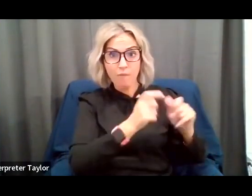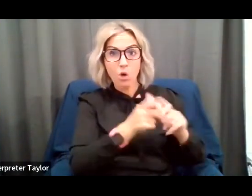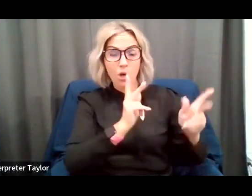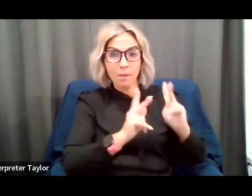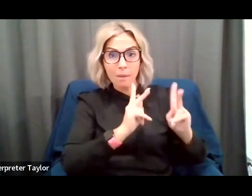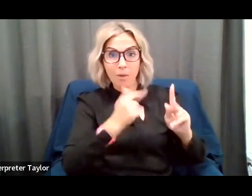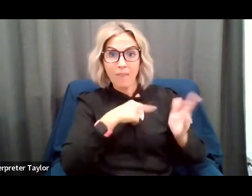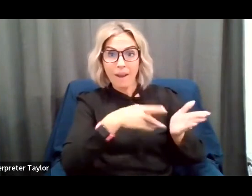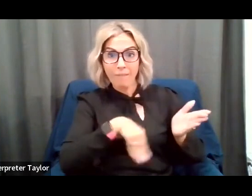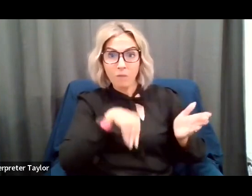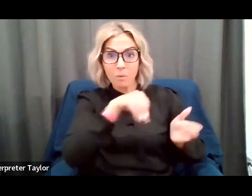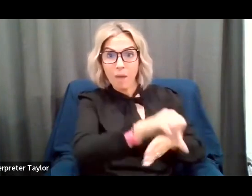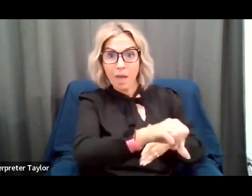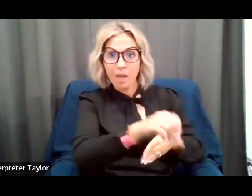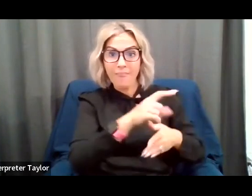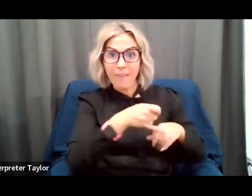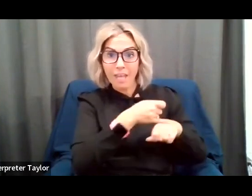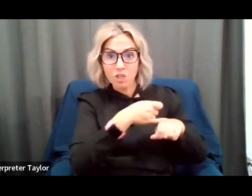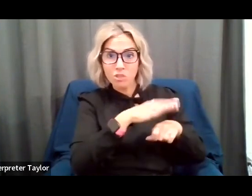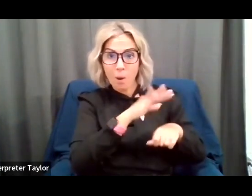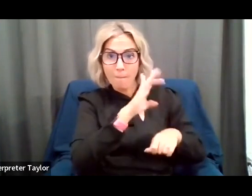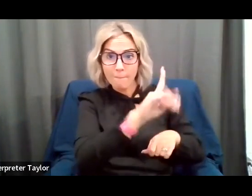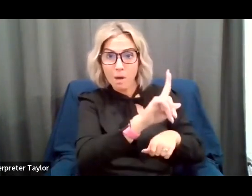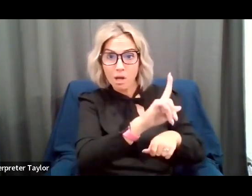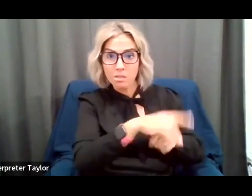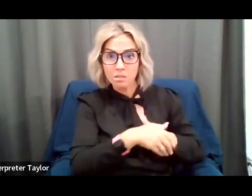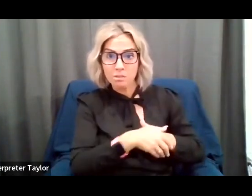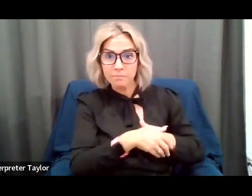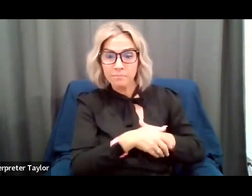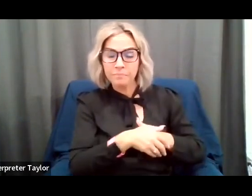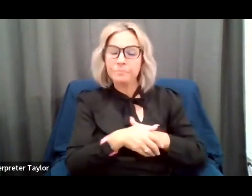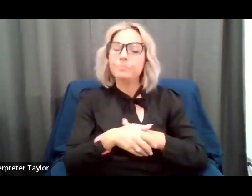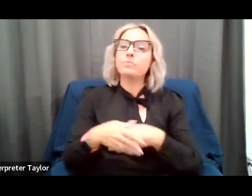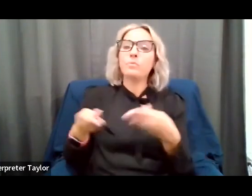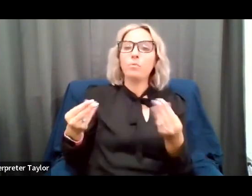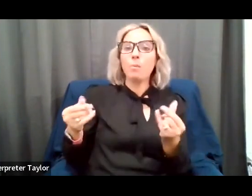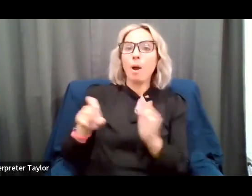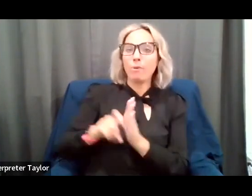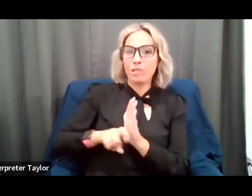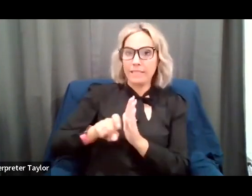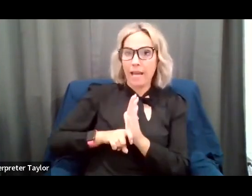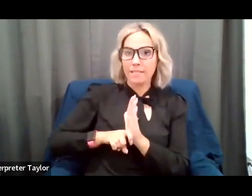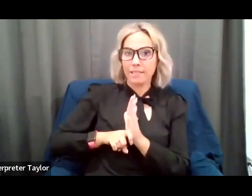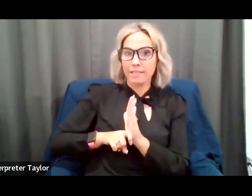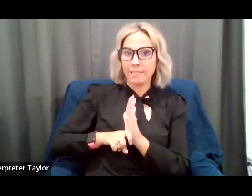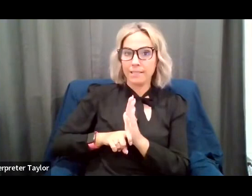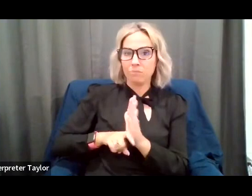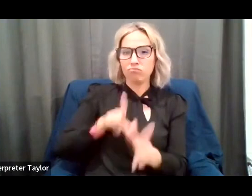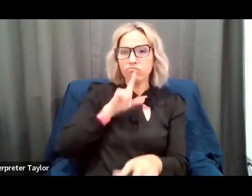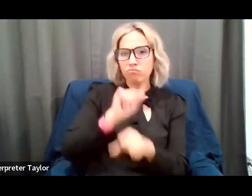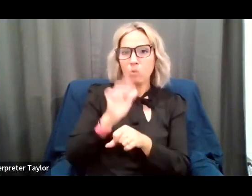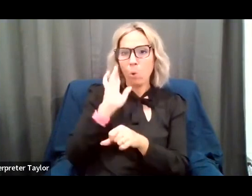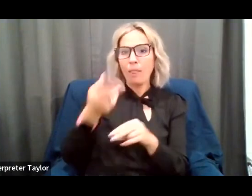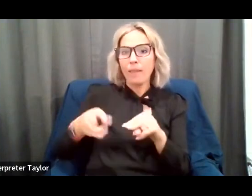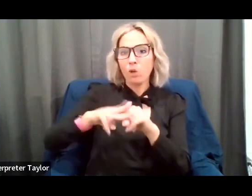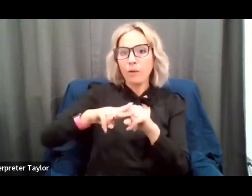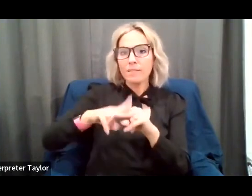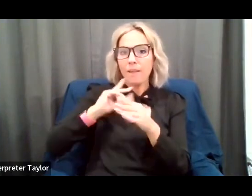pay the interest on the Bonds? [The property taxes will all but certainly go up in the upcoming fiscal year,